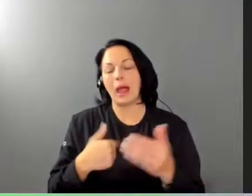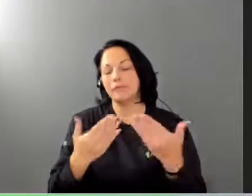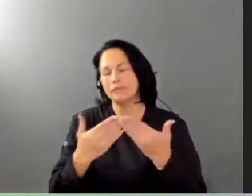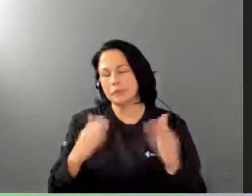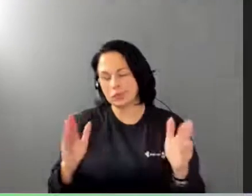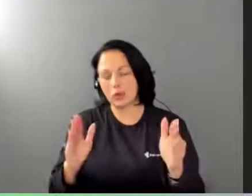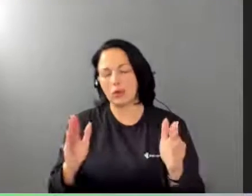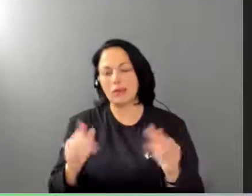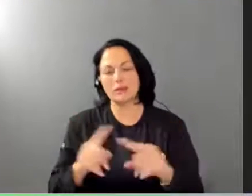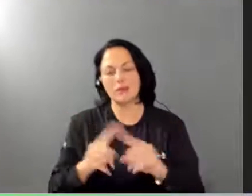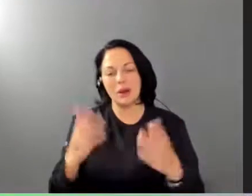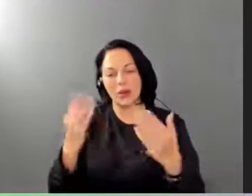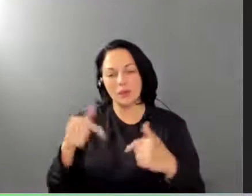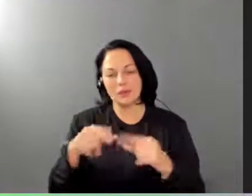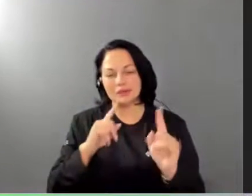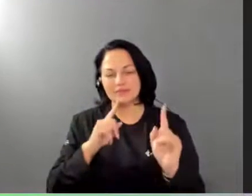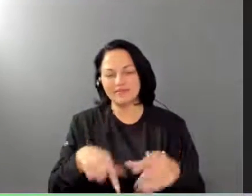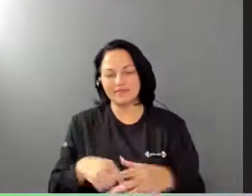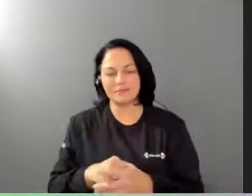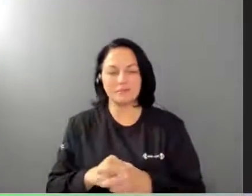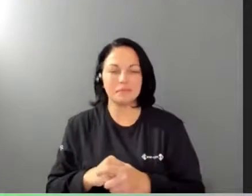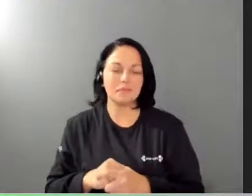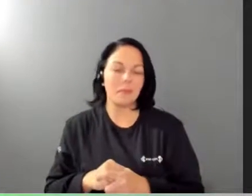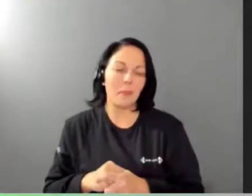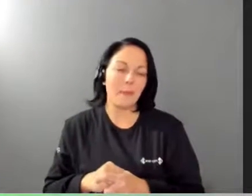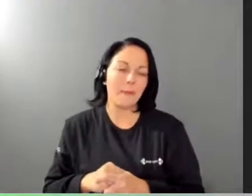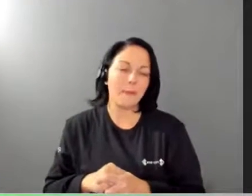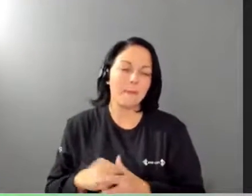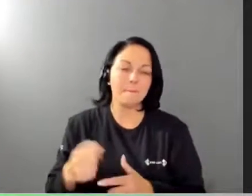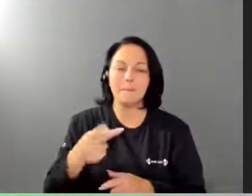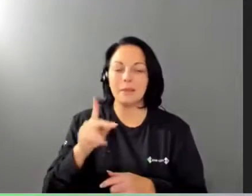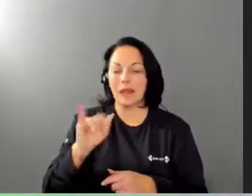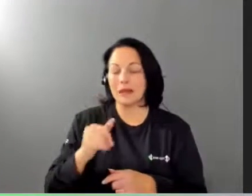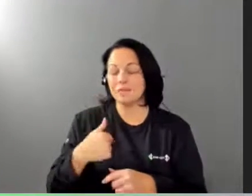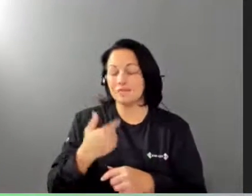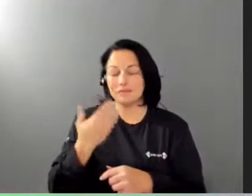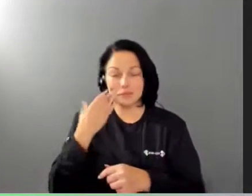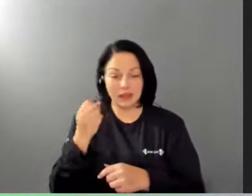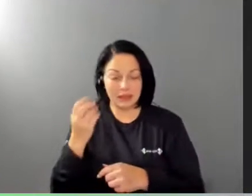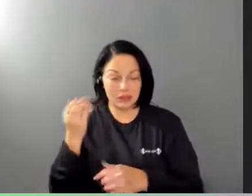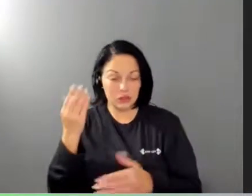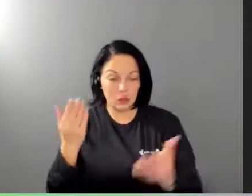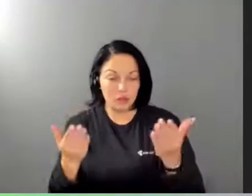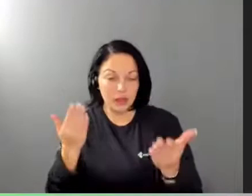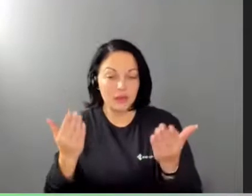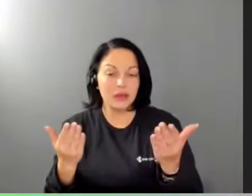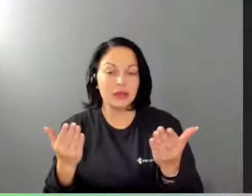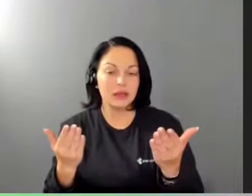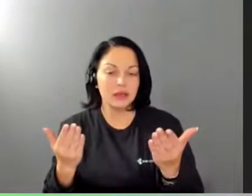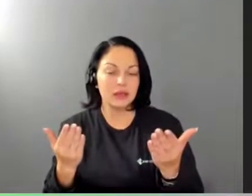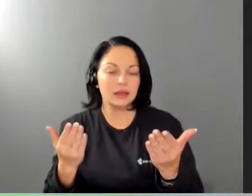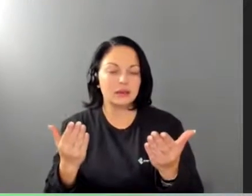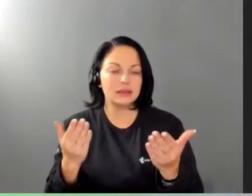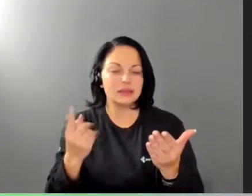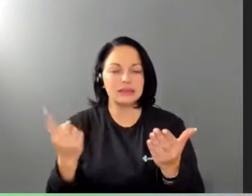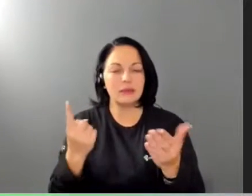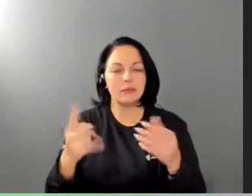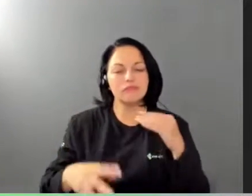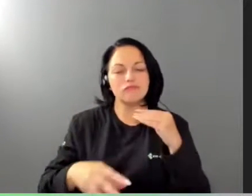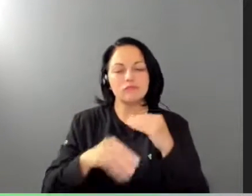better experience in general. So no major barriers, I'm generalizing here but I hope that answers the question.